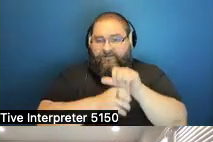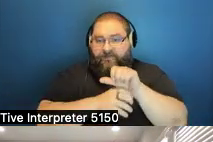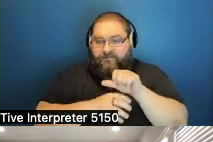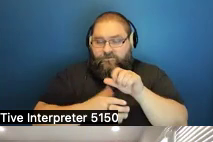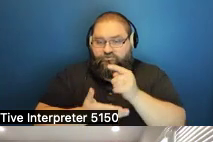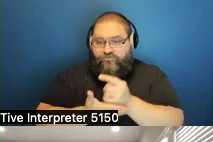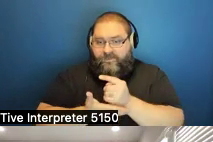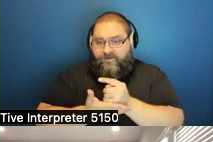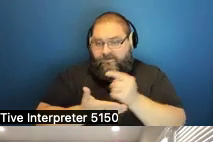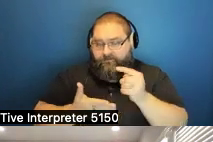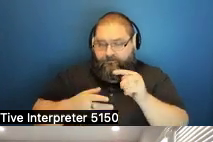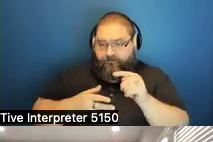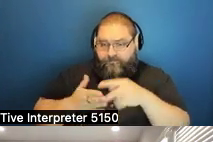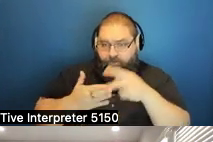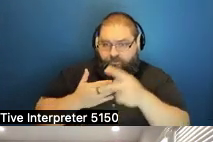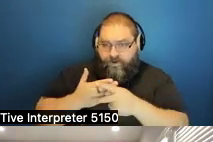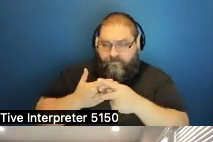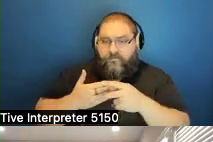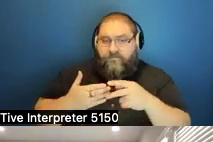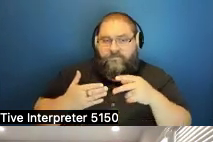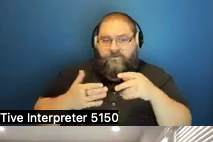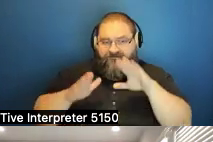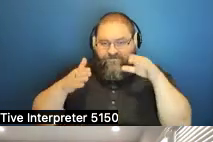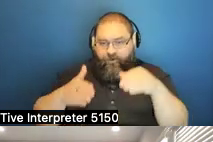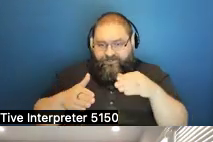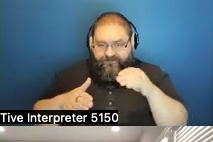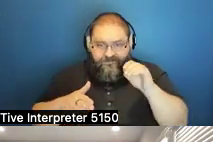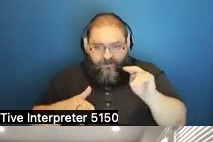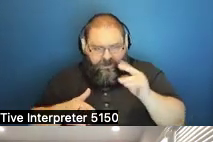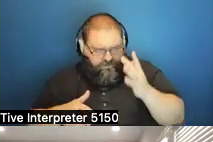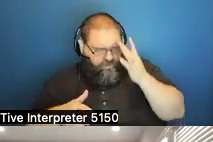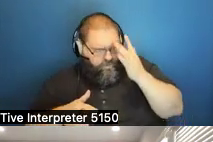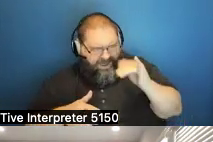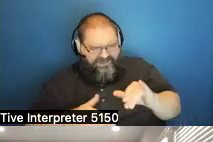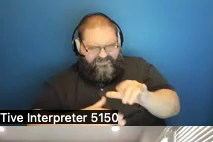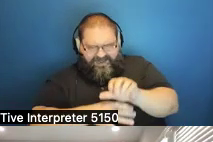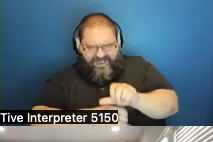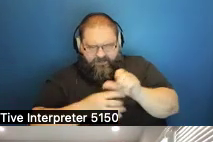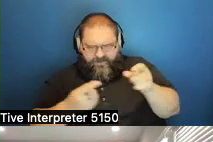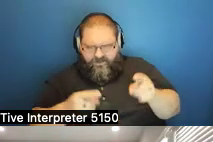why… understanding and why the habit is occurring. 19:44:34 Helping chicken build awareness.